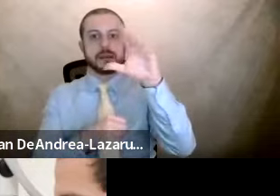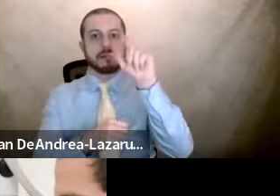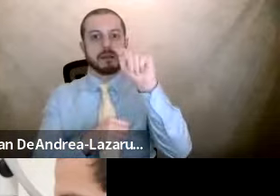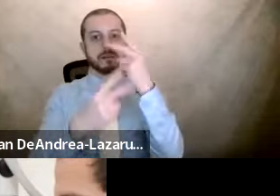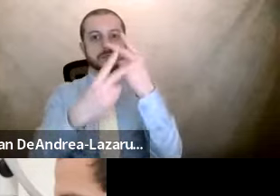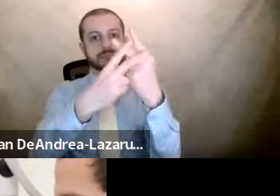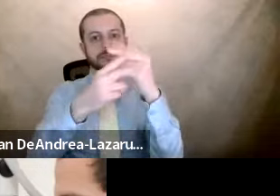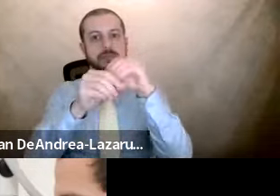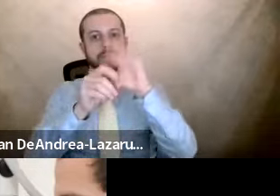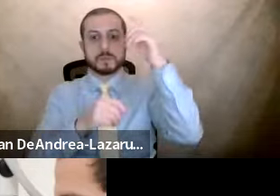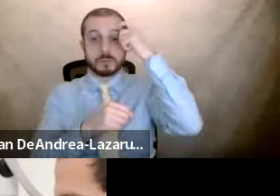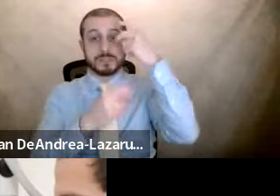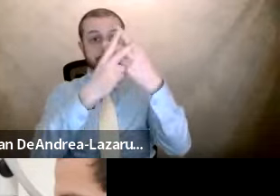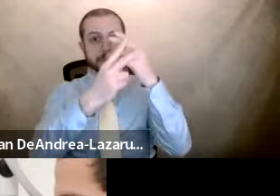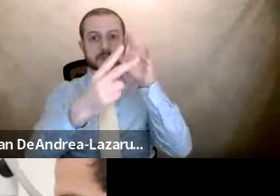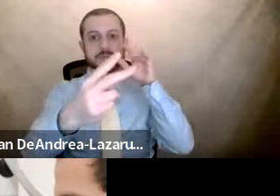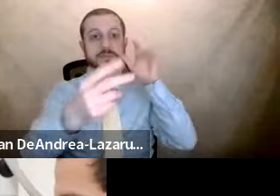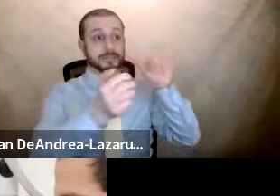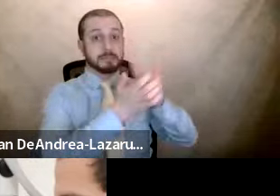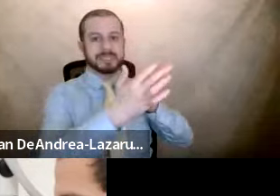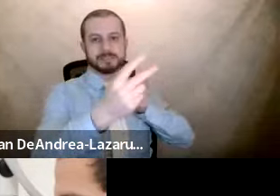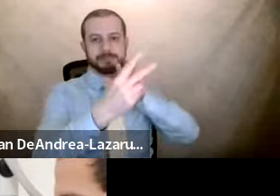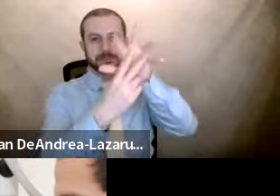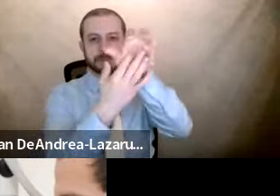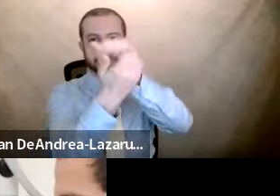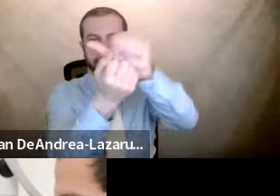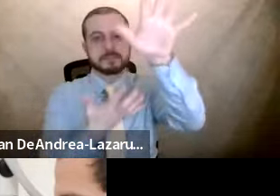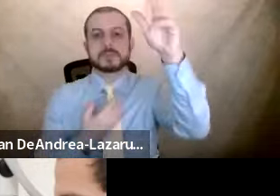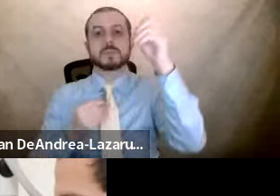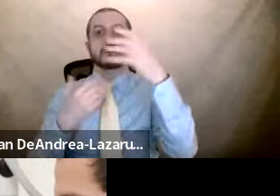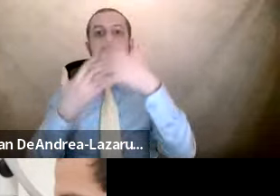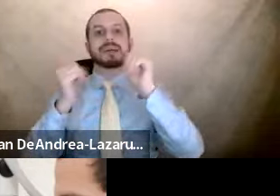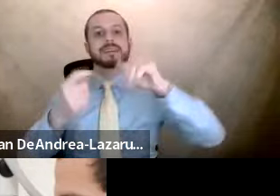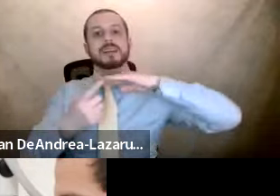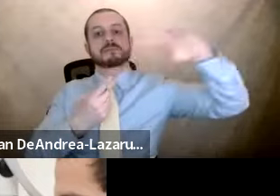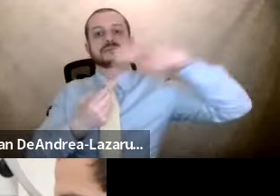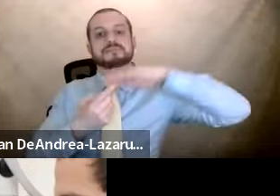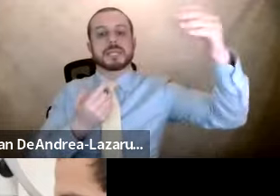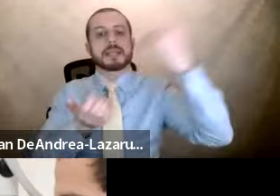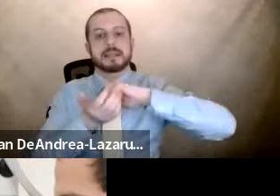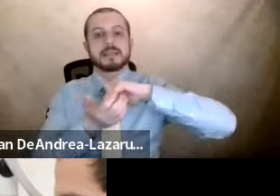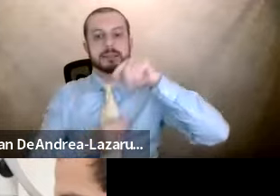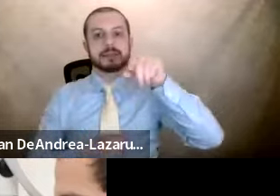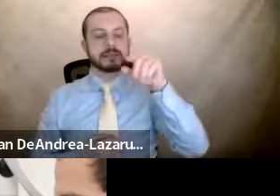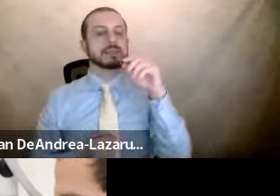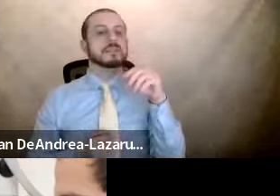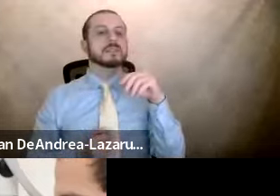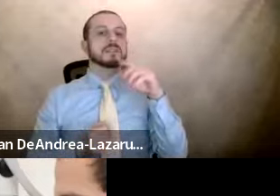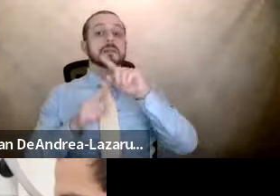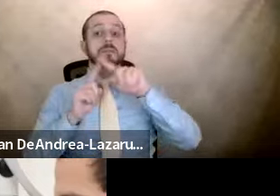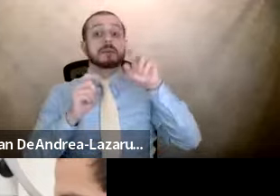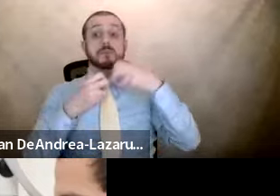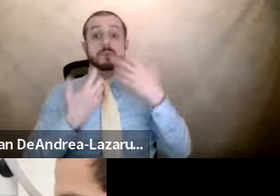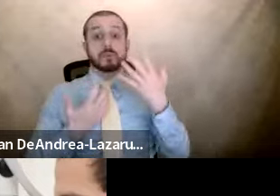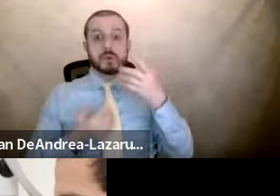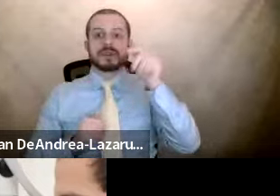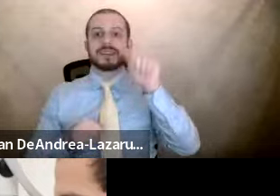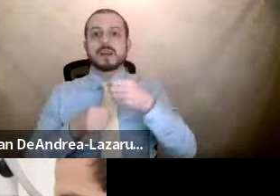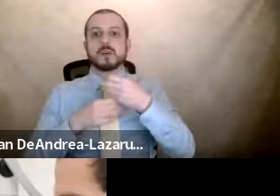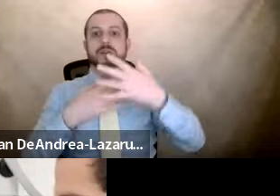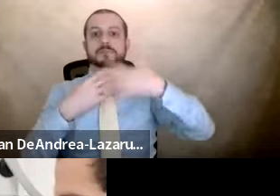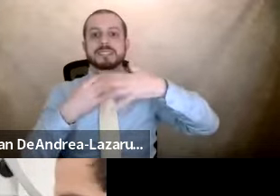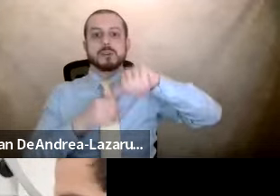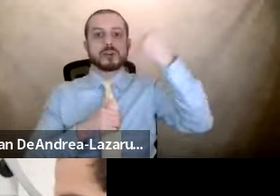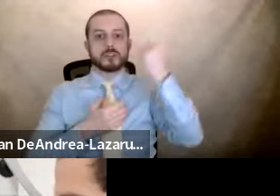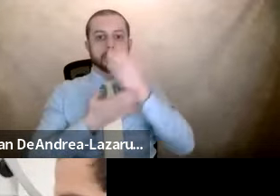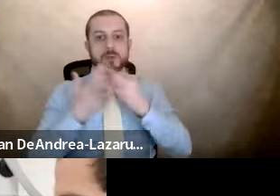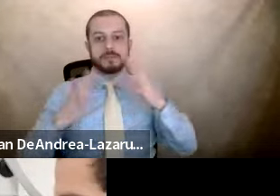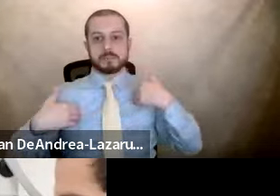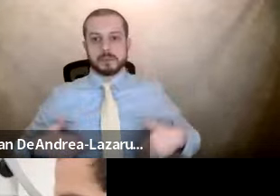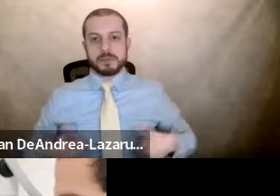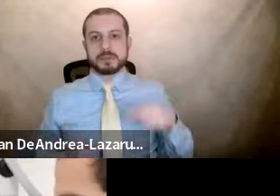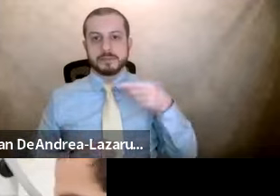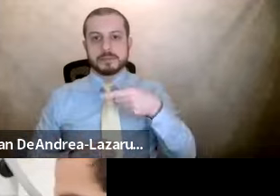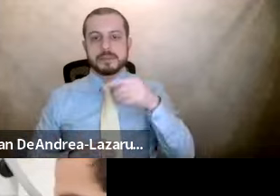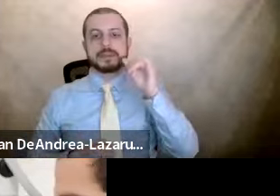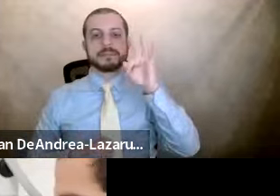there has to be less than 4.5 hours since your last-known-well to treat an ischemic stroke. If more than 4.5 hours have passed, then any treatment or medications won't work, which means that whoever it is that sustained the ischemic stroke may have more damage in the future.